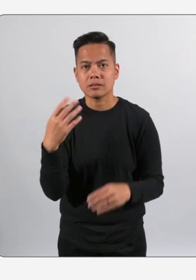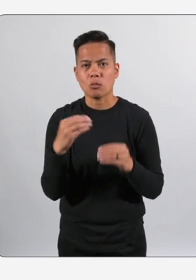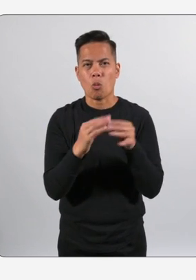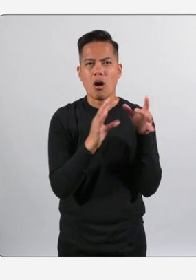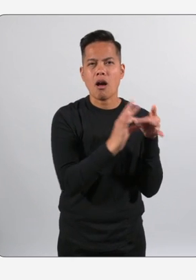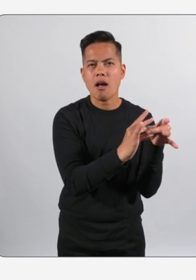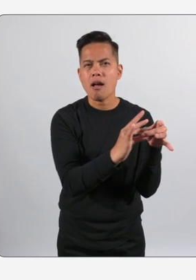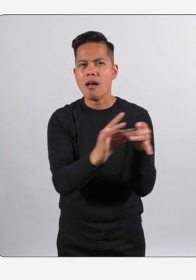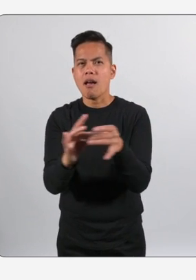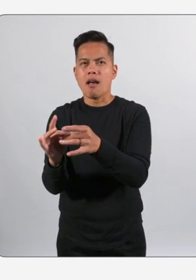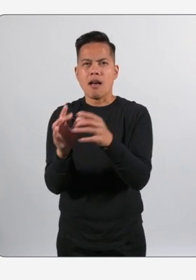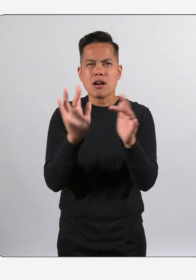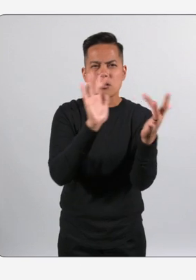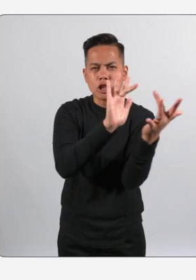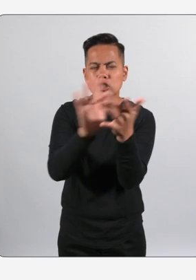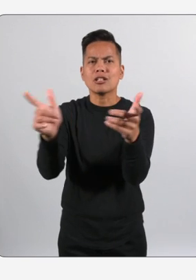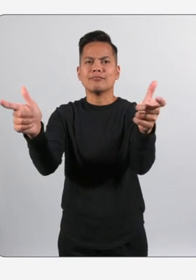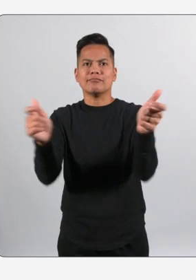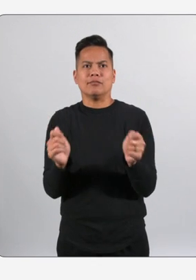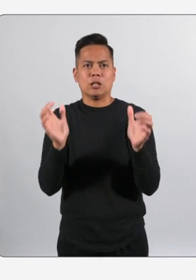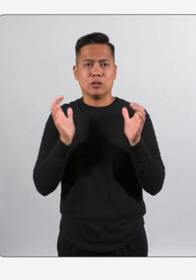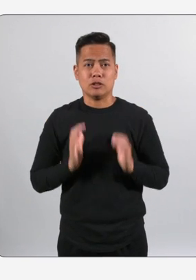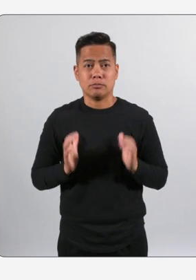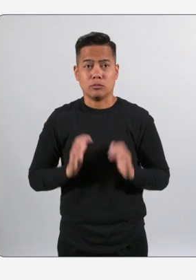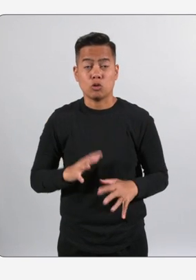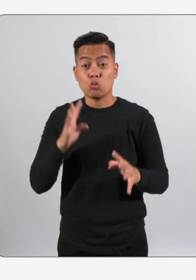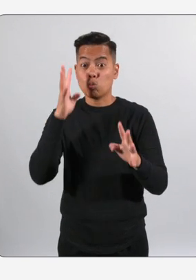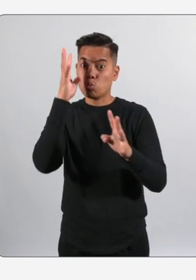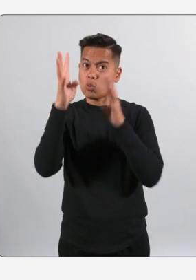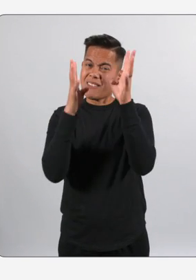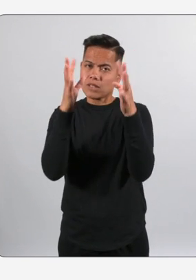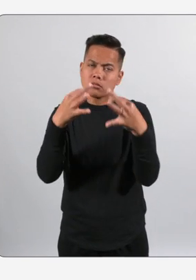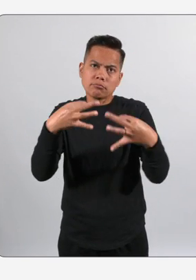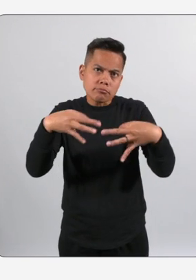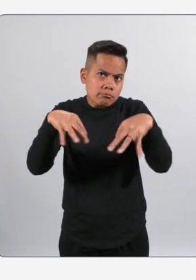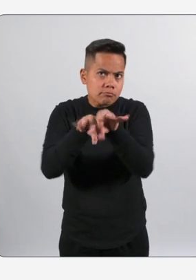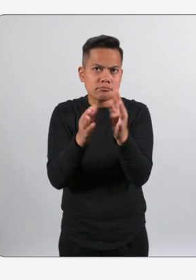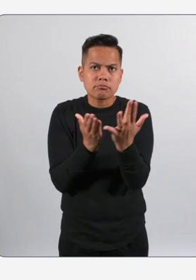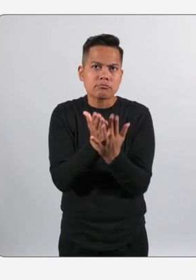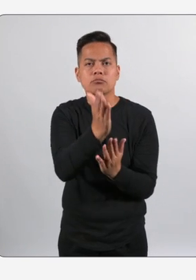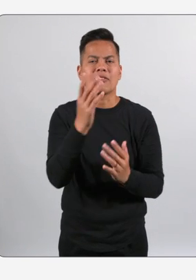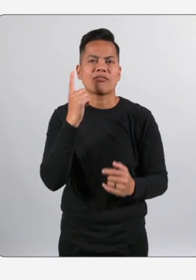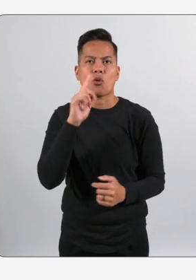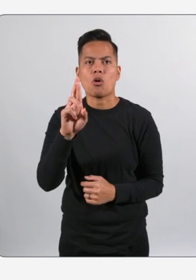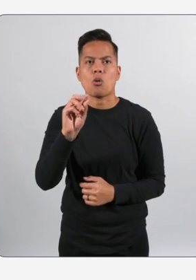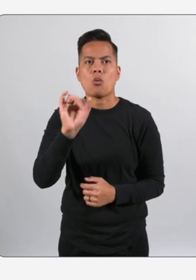convert customers. Creative, of course, is a I can't critical driver of ROI. Across all of those